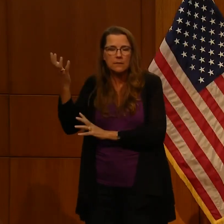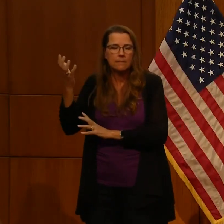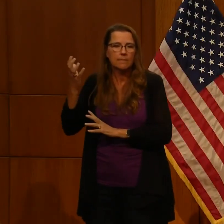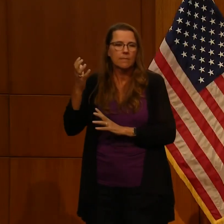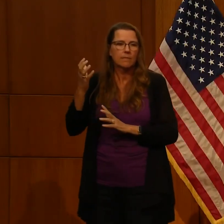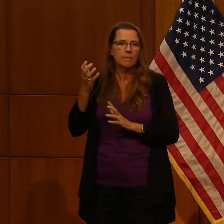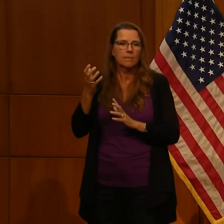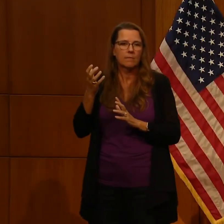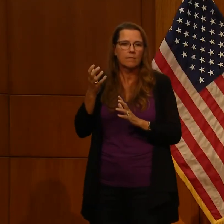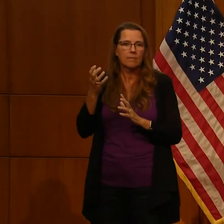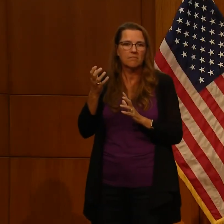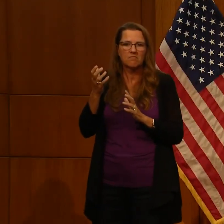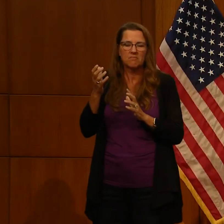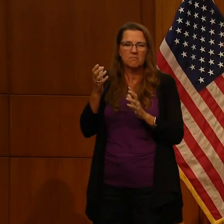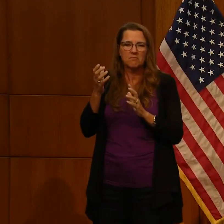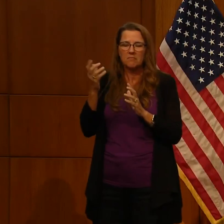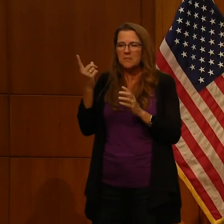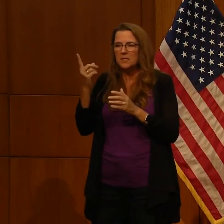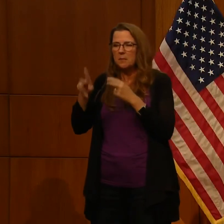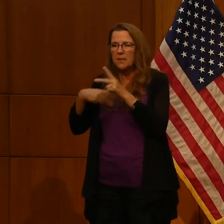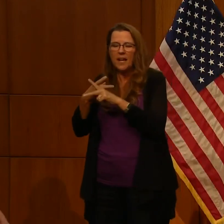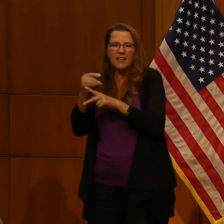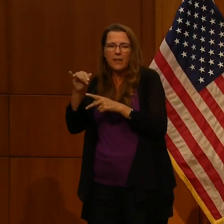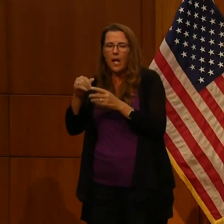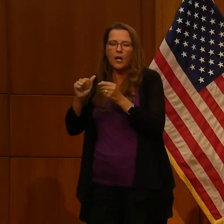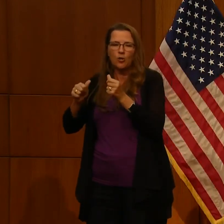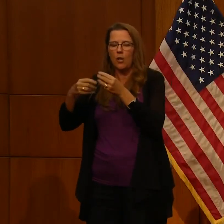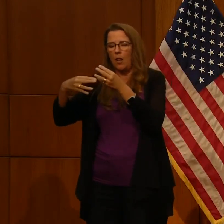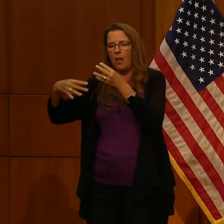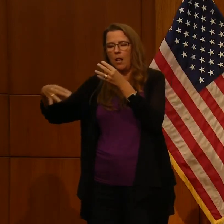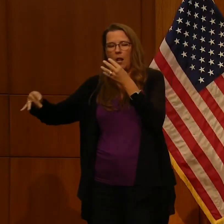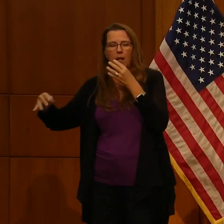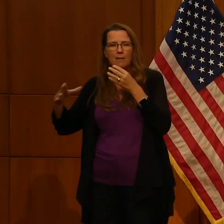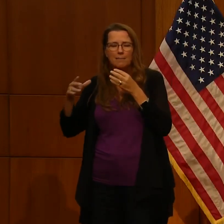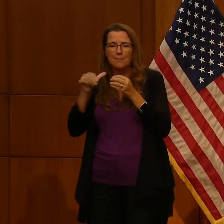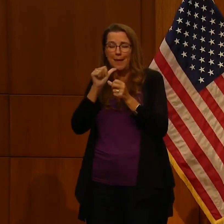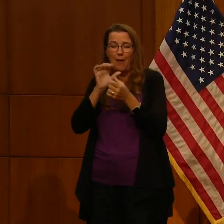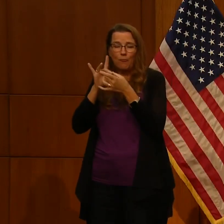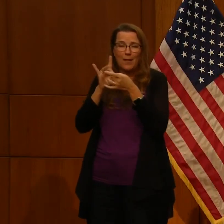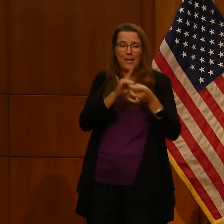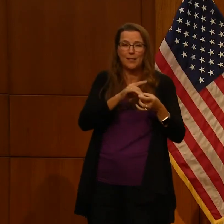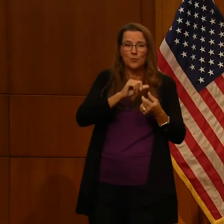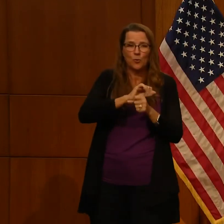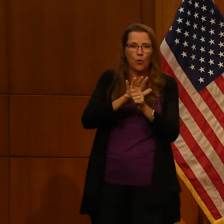SHORTNESS OF BREATH OR THEIR DIABETES. MAYBE YOU KNOW, OUT OF CONTROL. UH MAY HAVE SOME